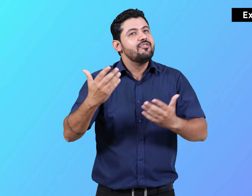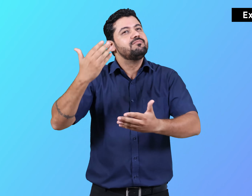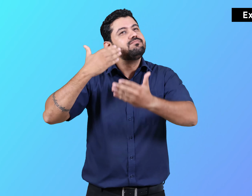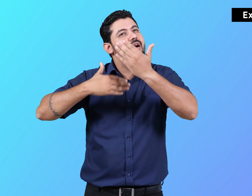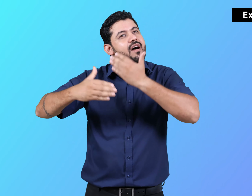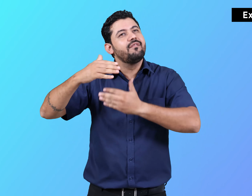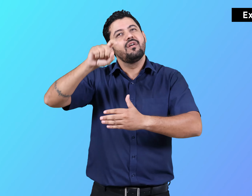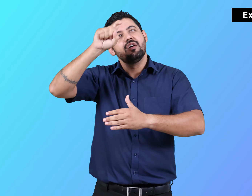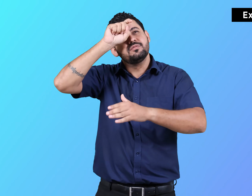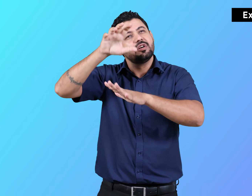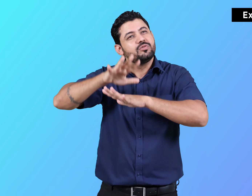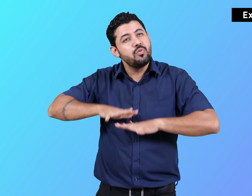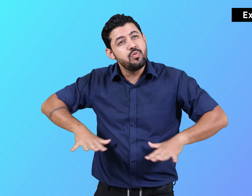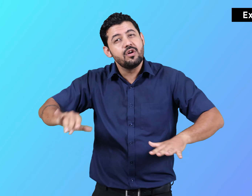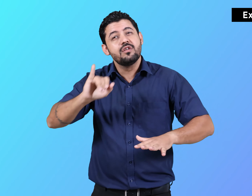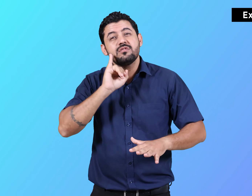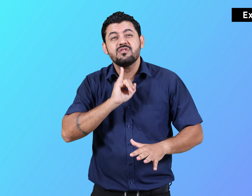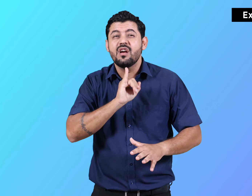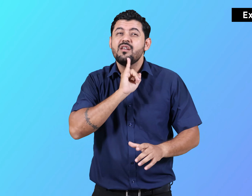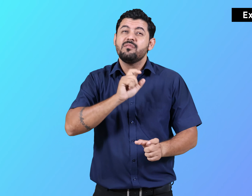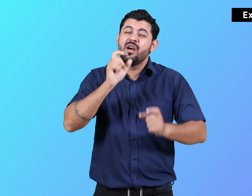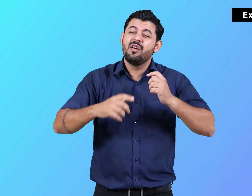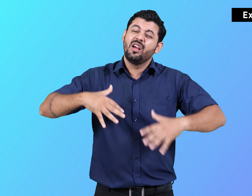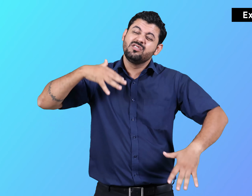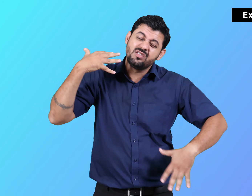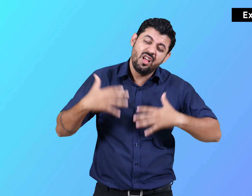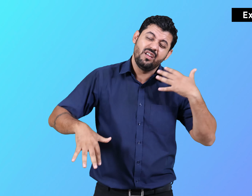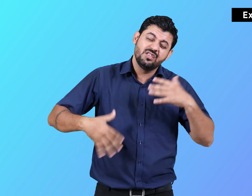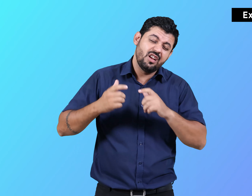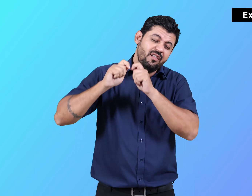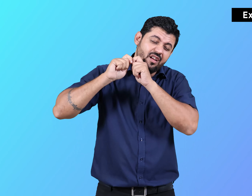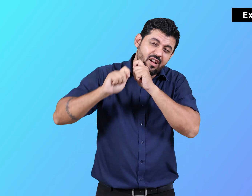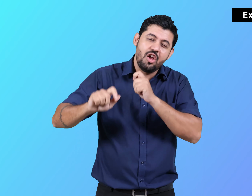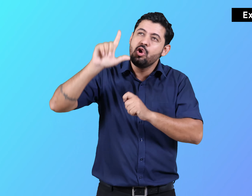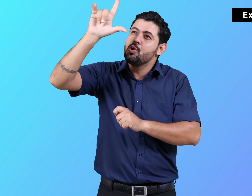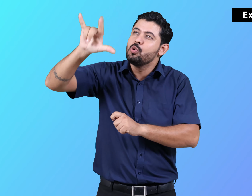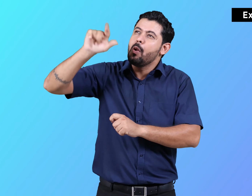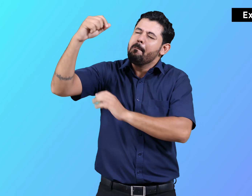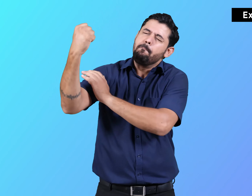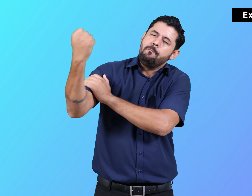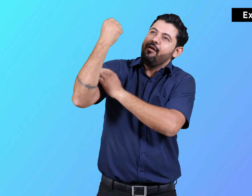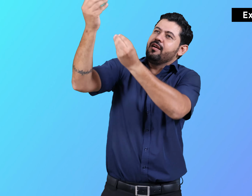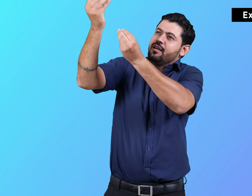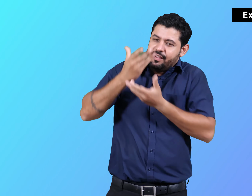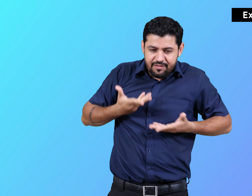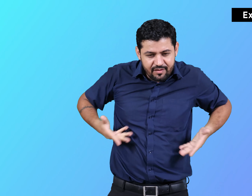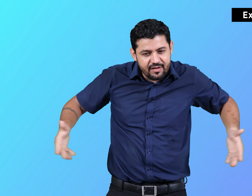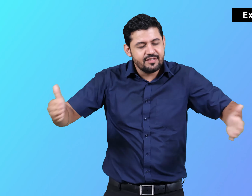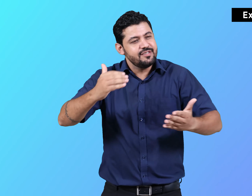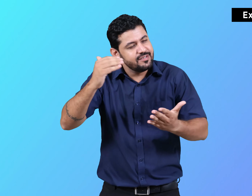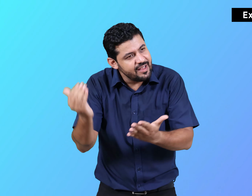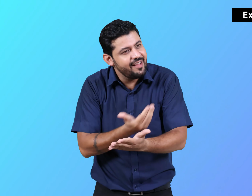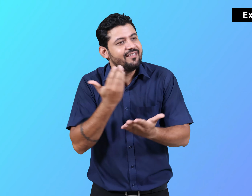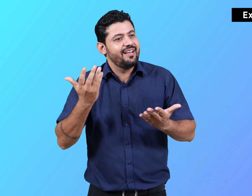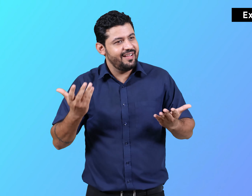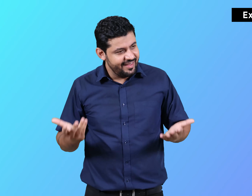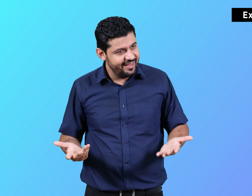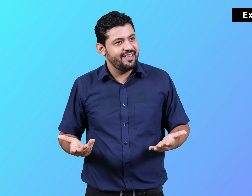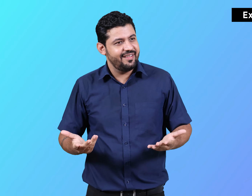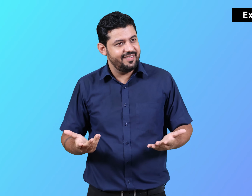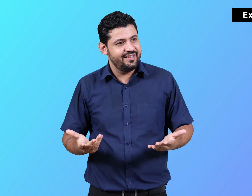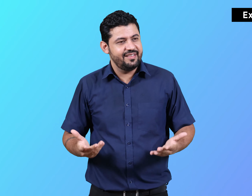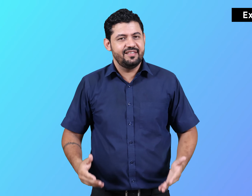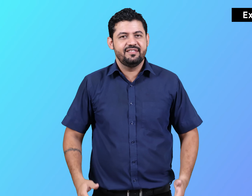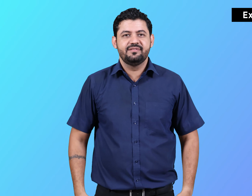the LORD brought us out of Egypt with his great power.”